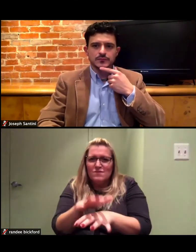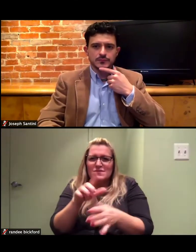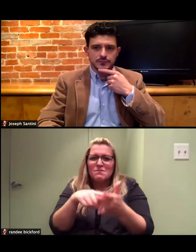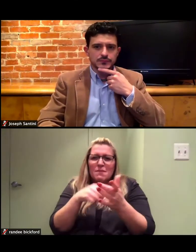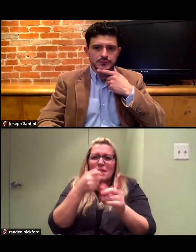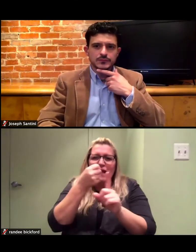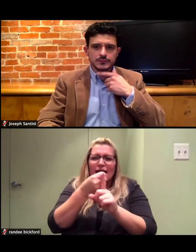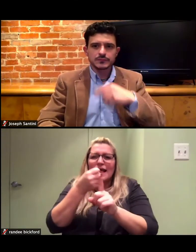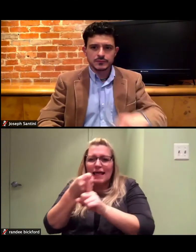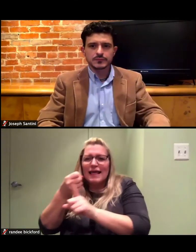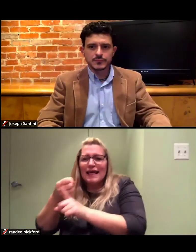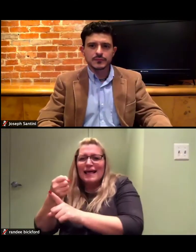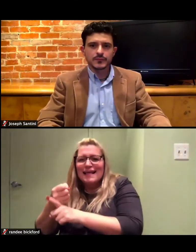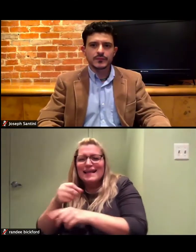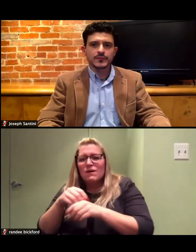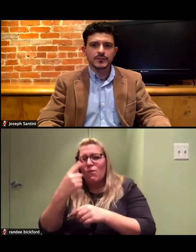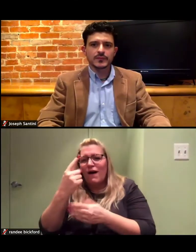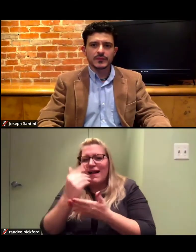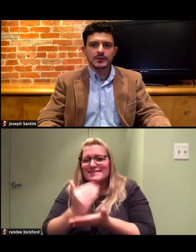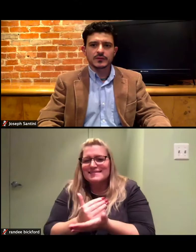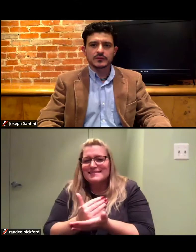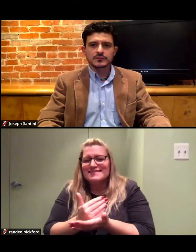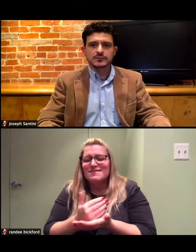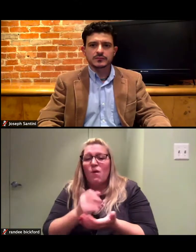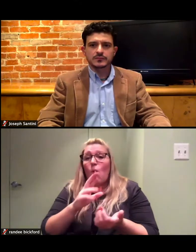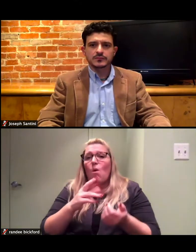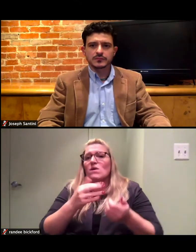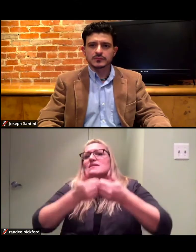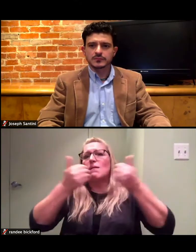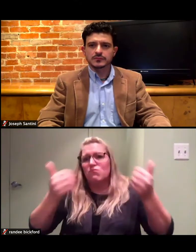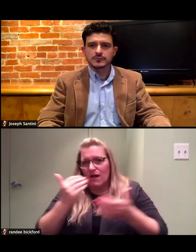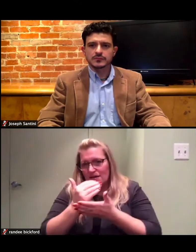Many of these six things overlap. These topics overlap each other.